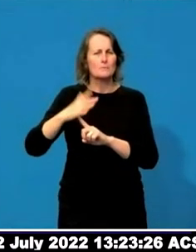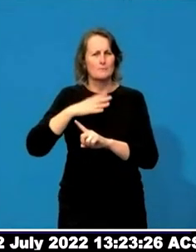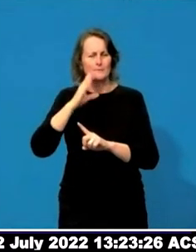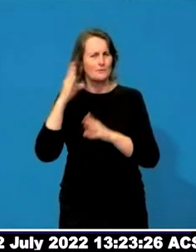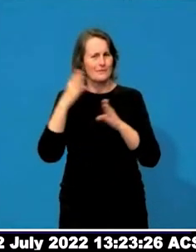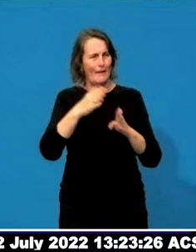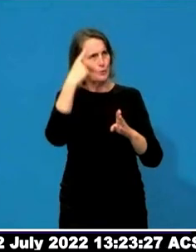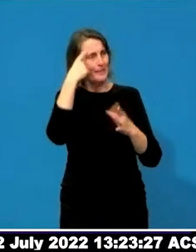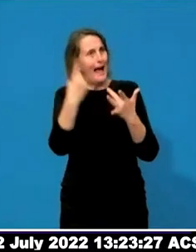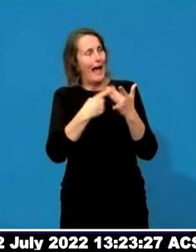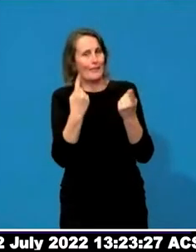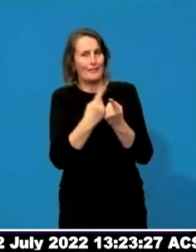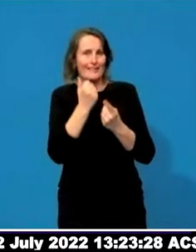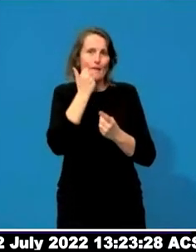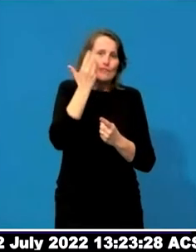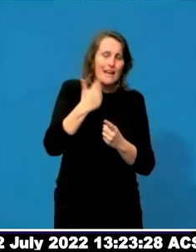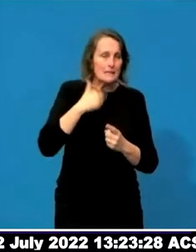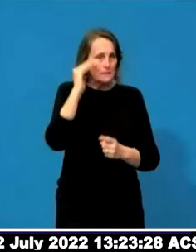every day is a struggle just to survive.